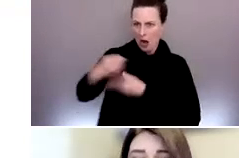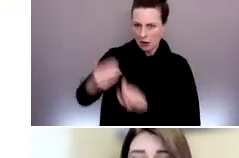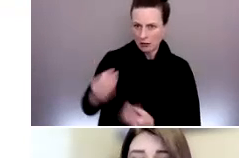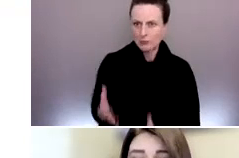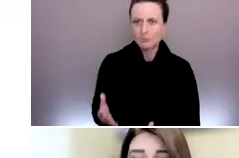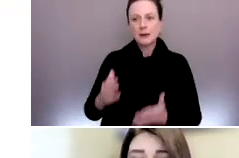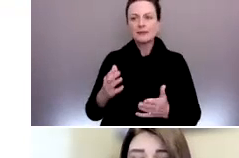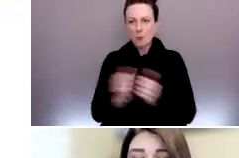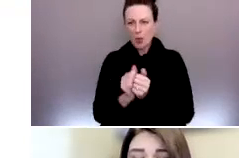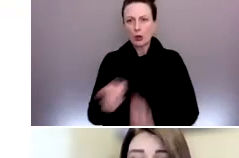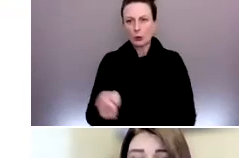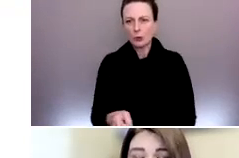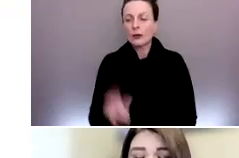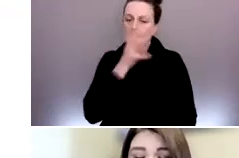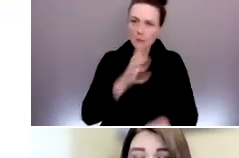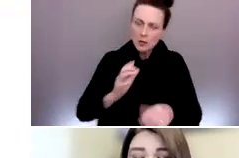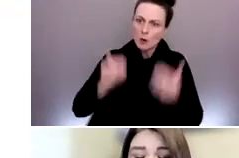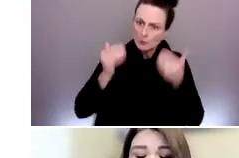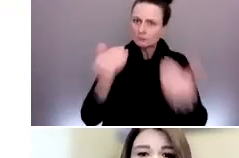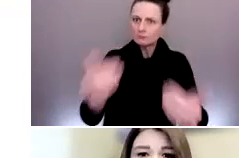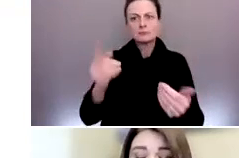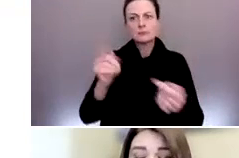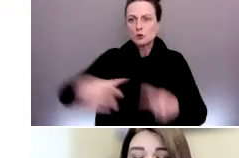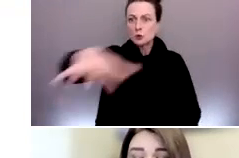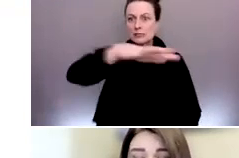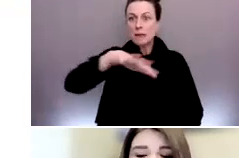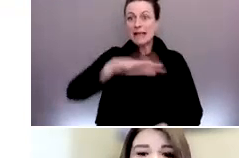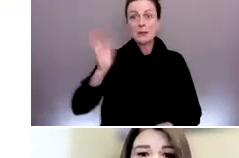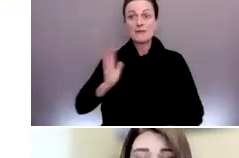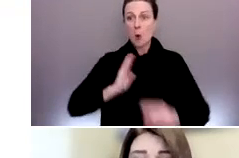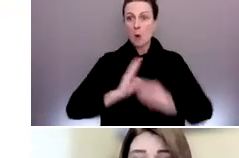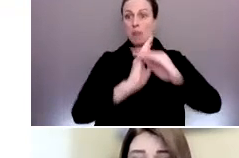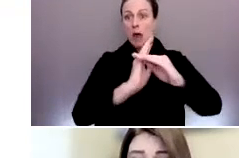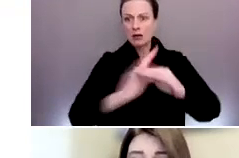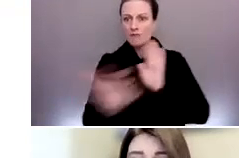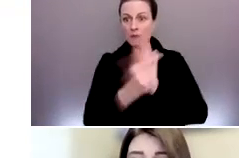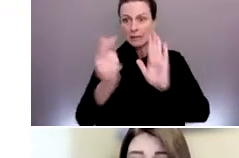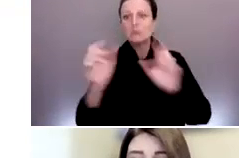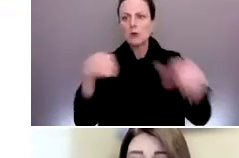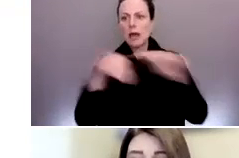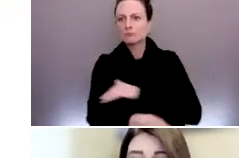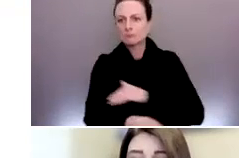You will forge forward in spaces that were once blocked and forbidden. You will take the hopes